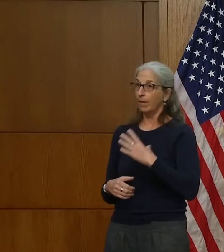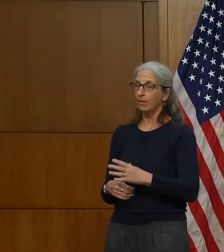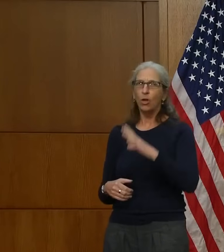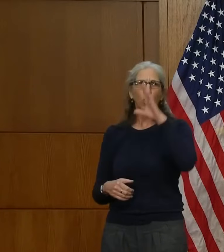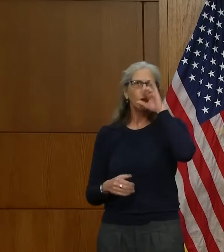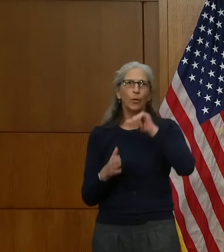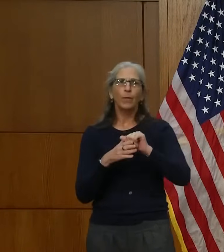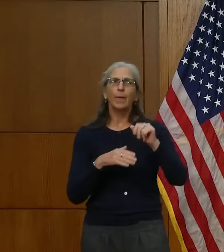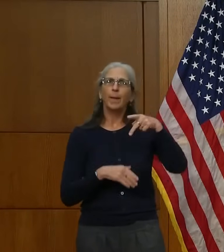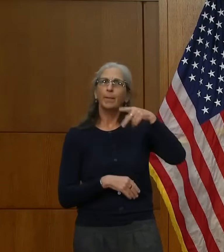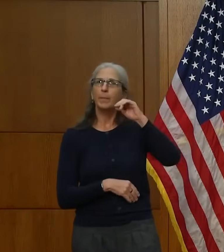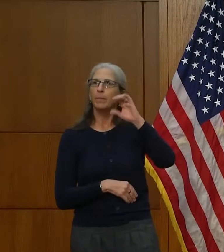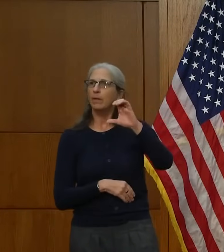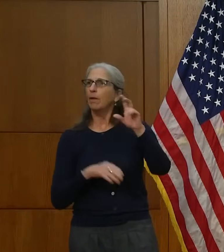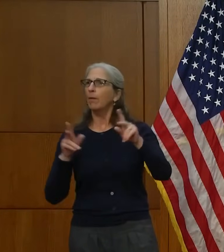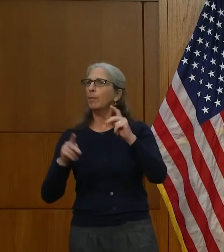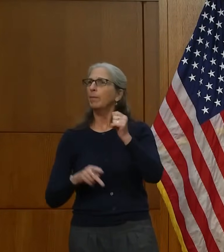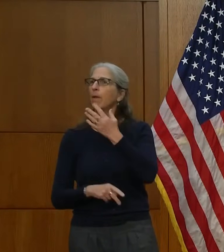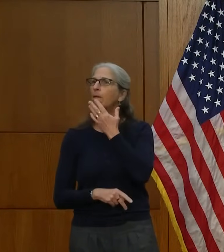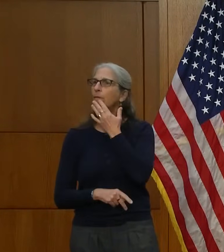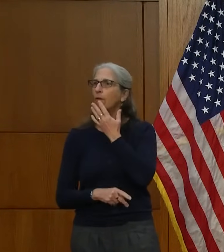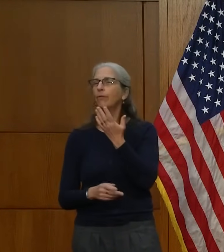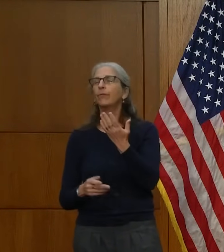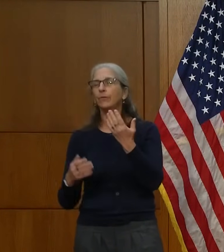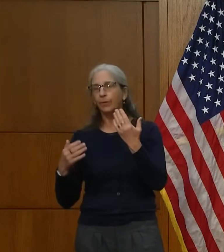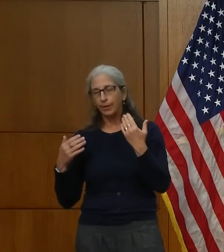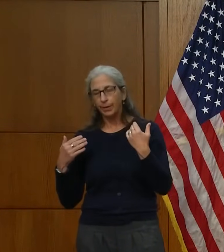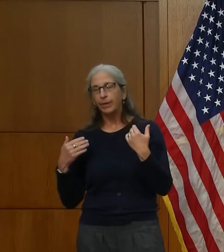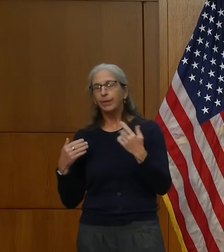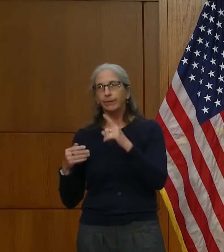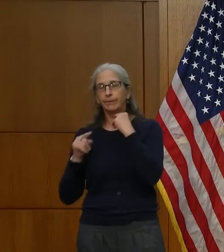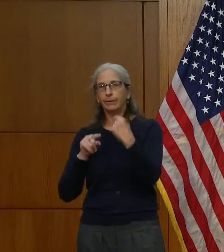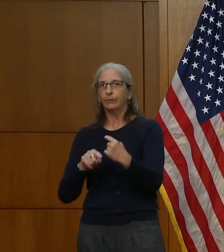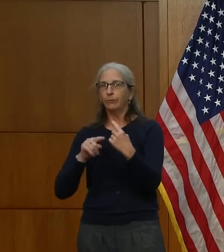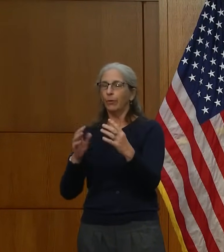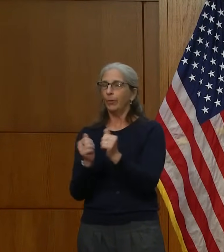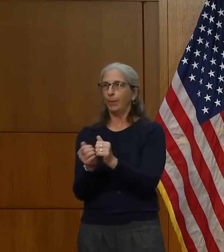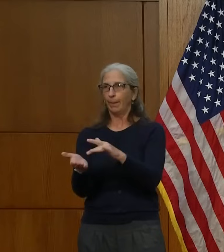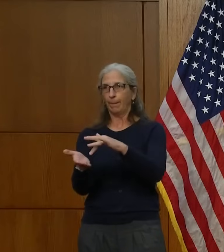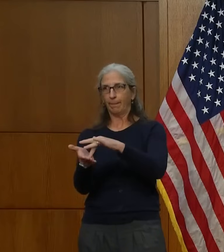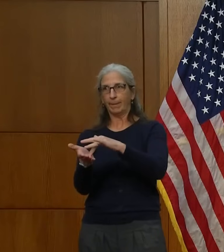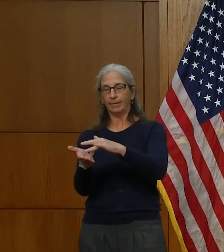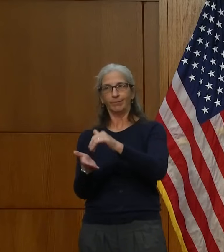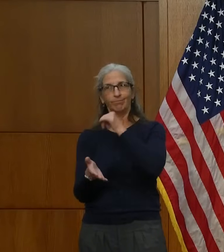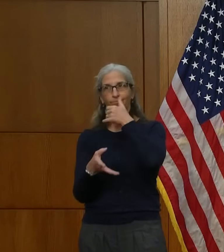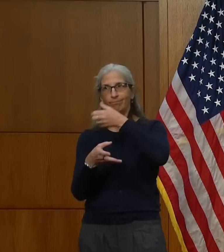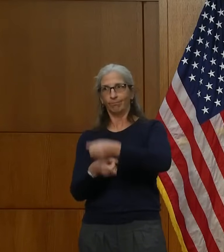YOU DOING TODAY? I'M WELL, THANK YOU FOR ASKING A ZX. YOU MAY KNOW PEOPLE OF COLOR HAVE